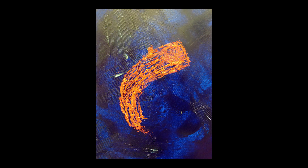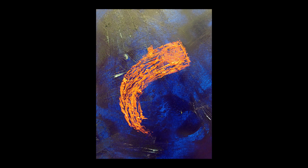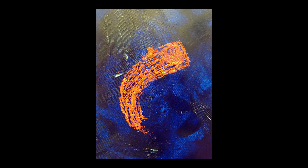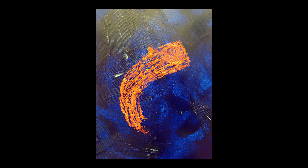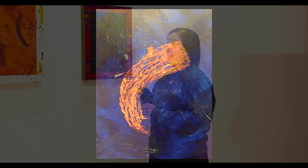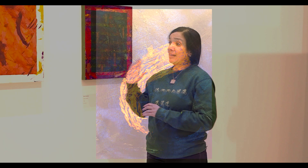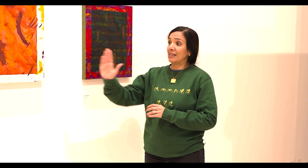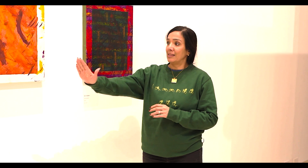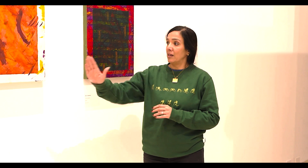and so, that's represented in the artwork.